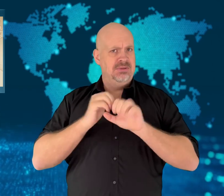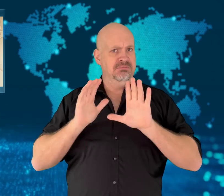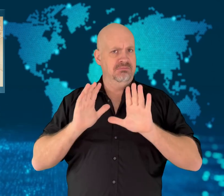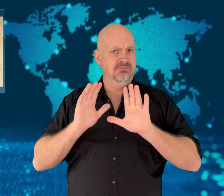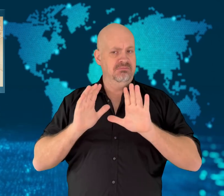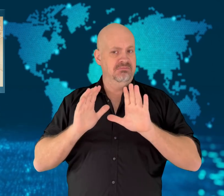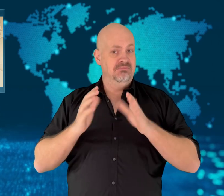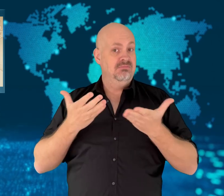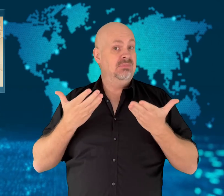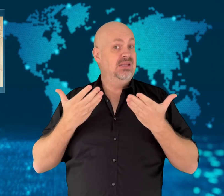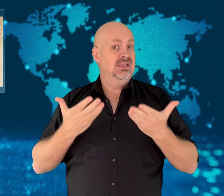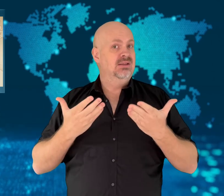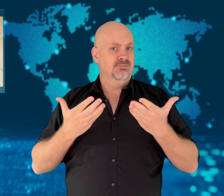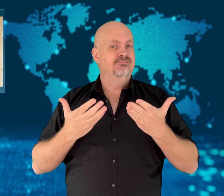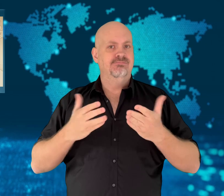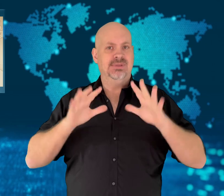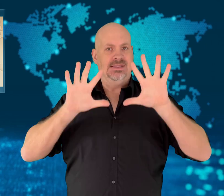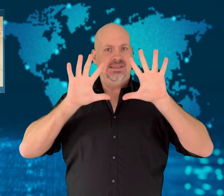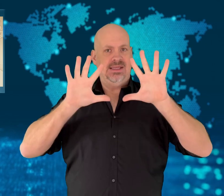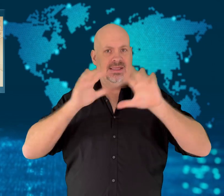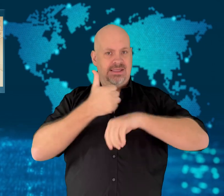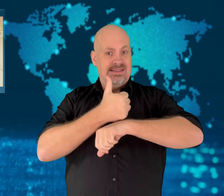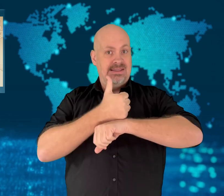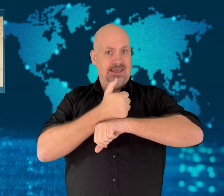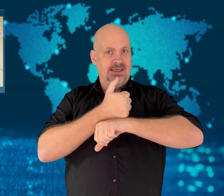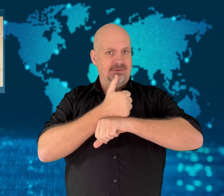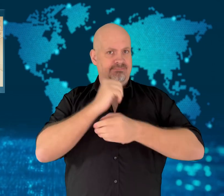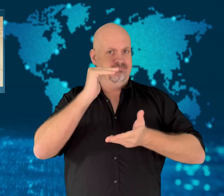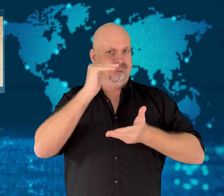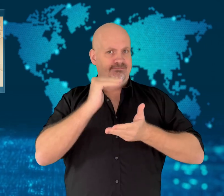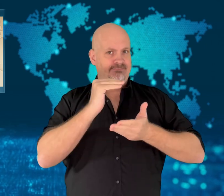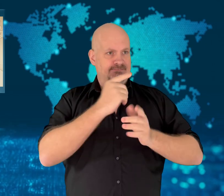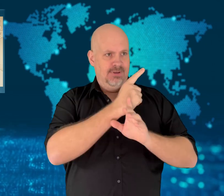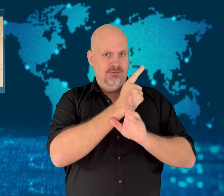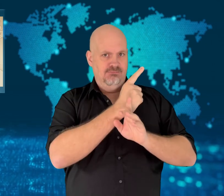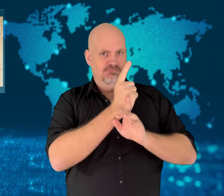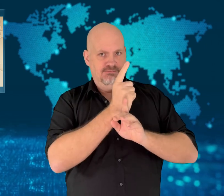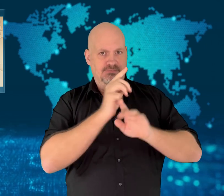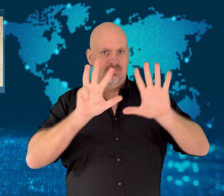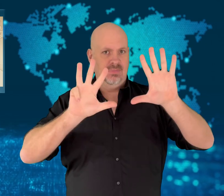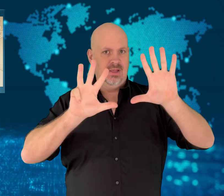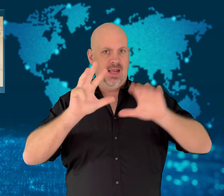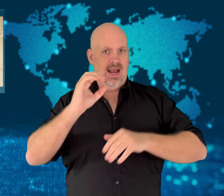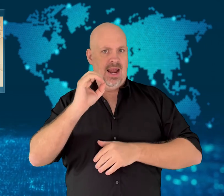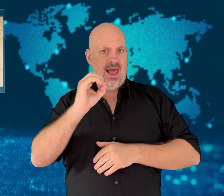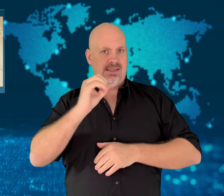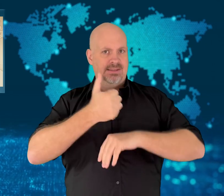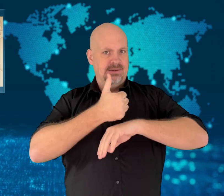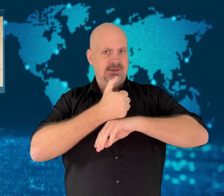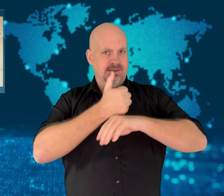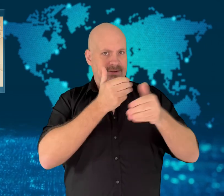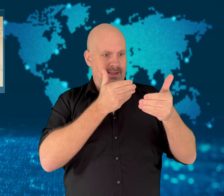The clock has stayed at 100 seconds to midnight for the past three years,